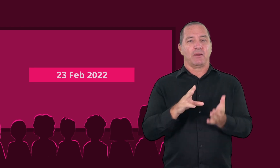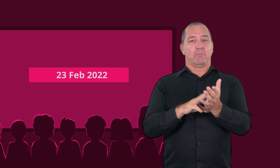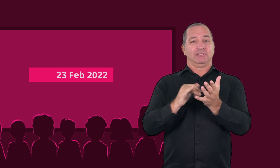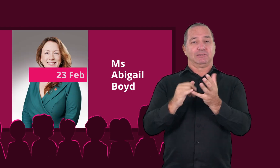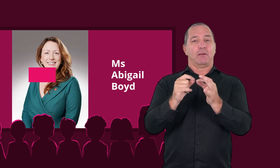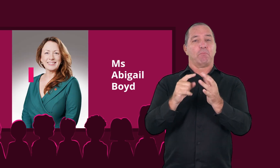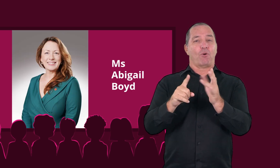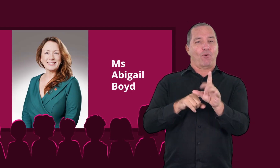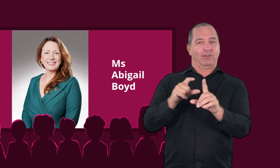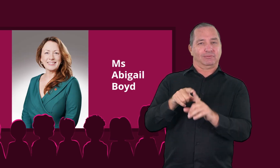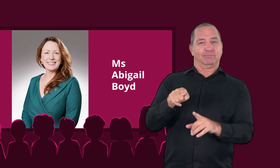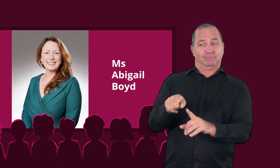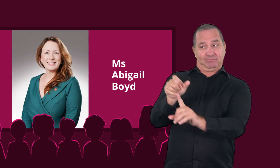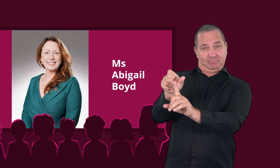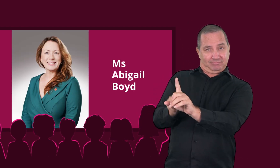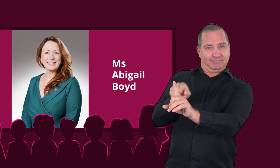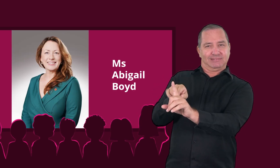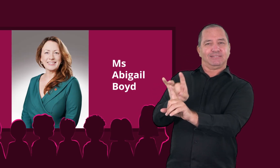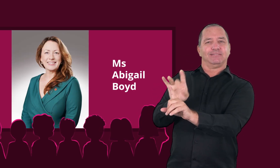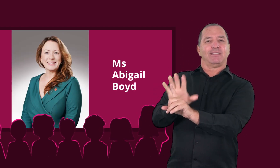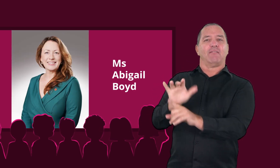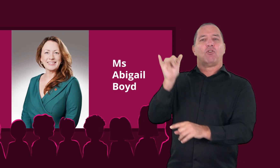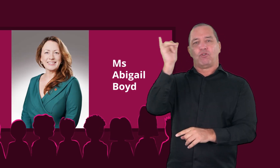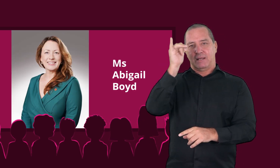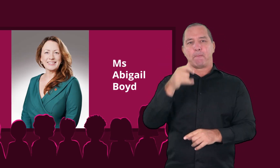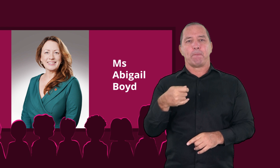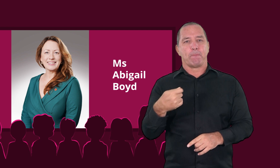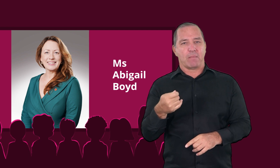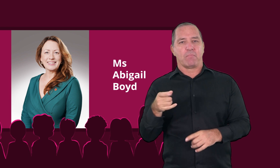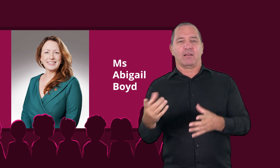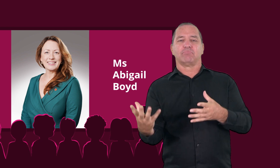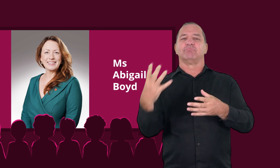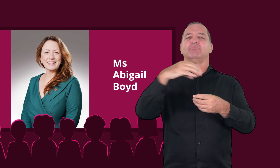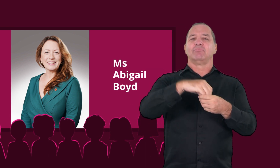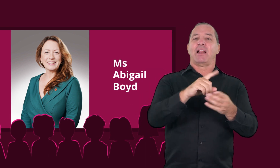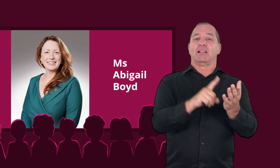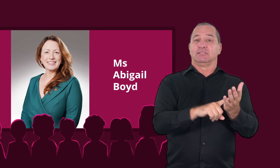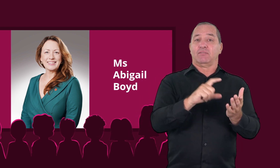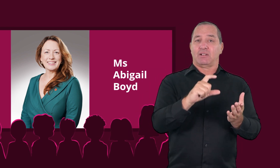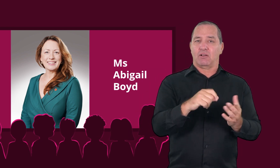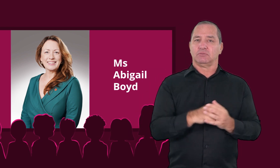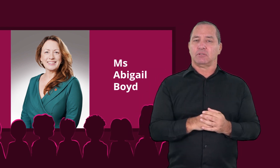Ms Boyd, a Greens member of the Legislative Council,